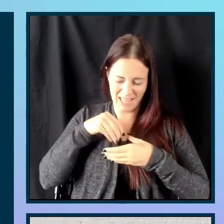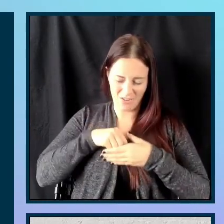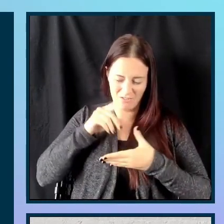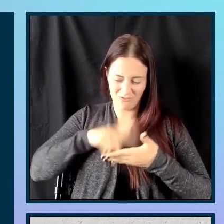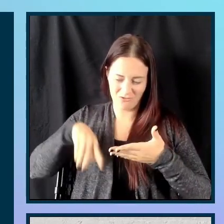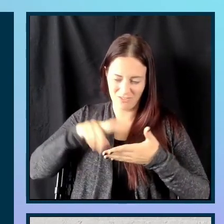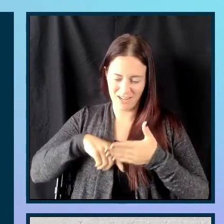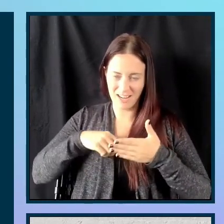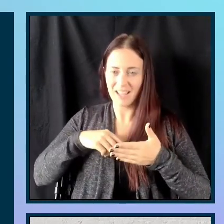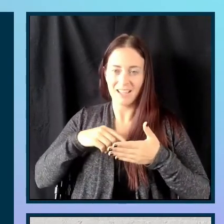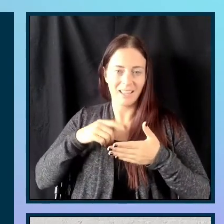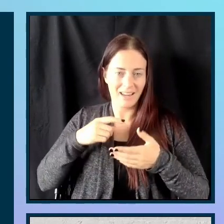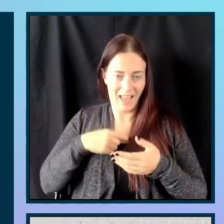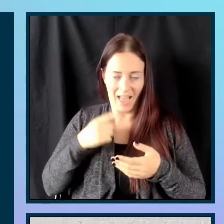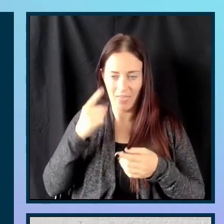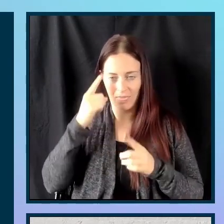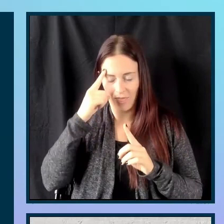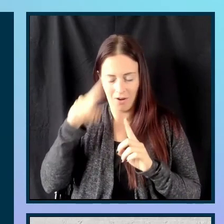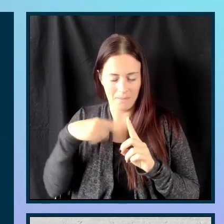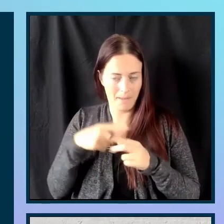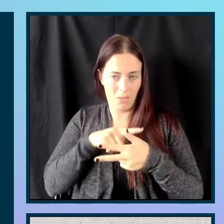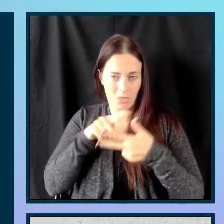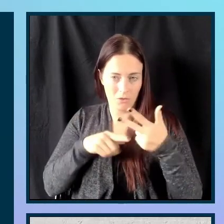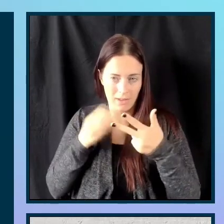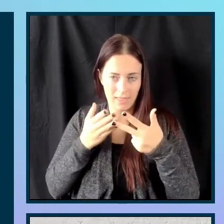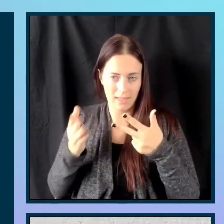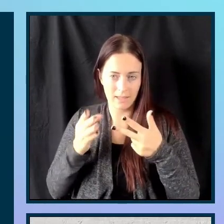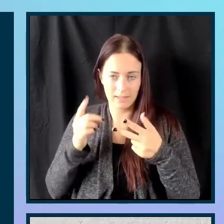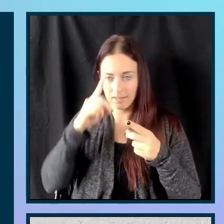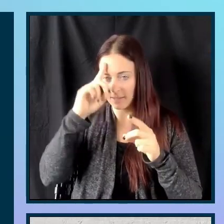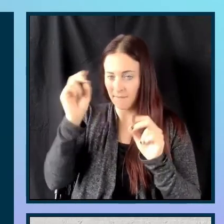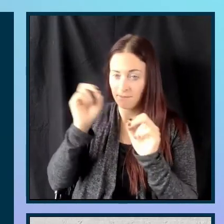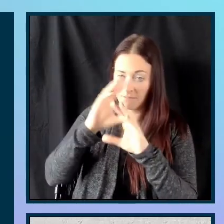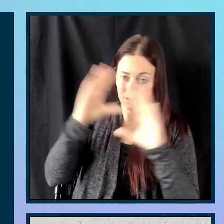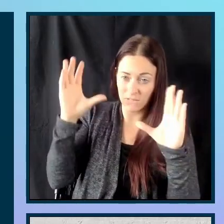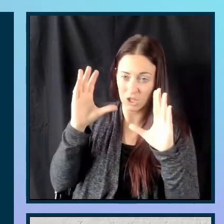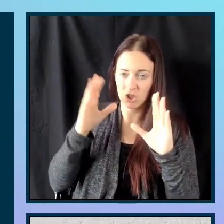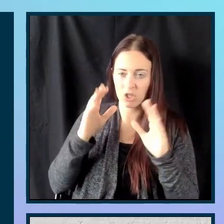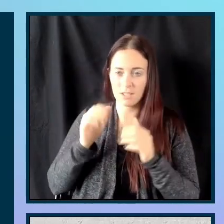conviction, vision, and humility. I connected with my purpose